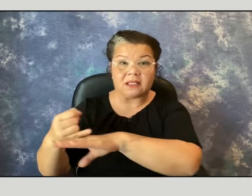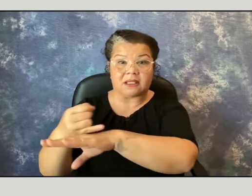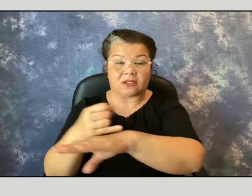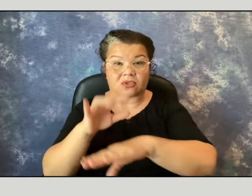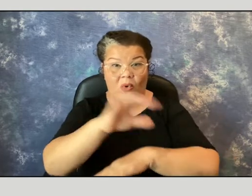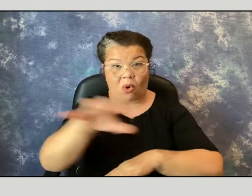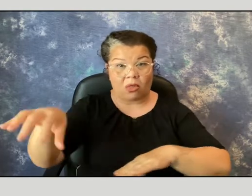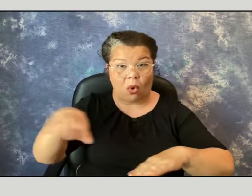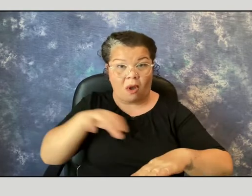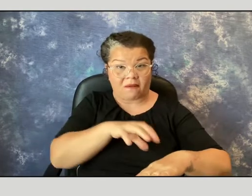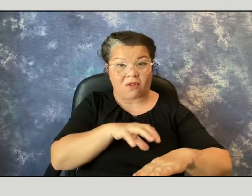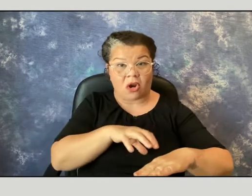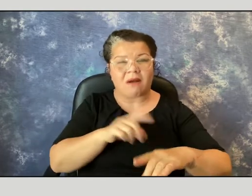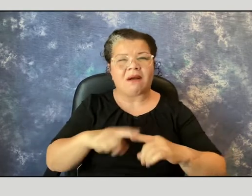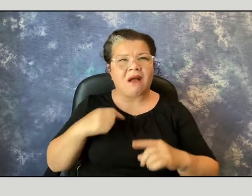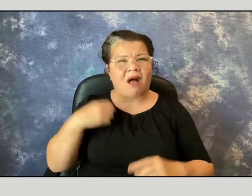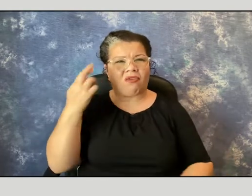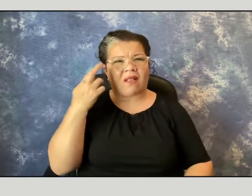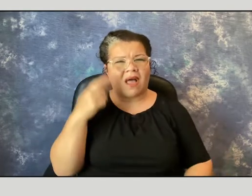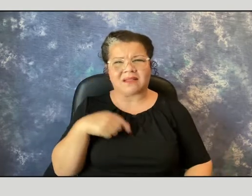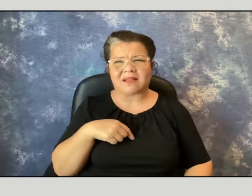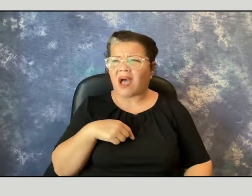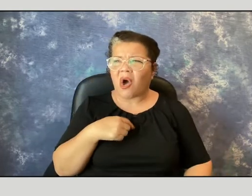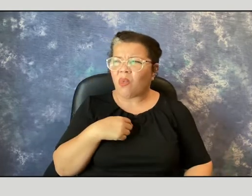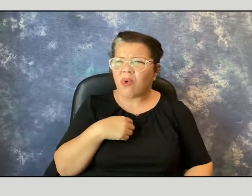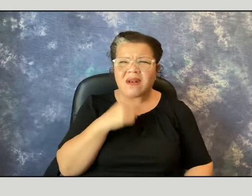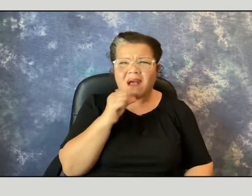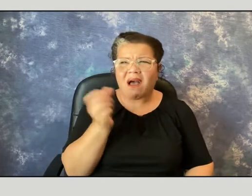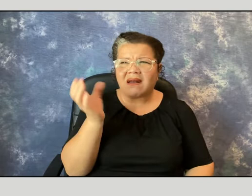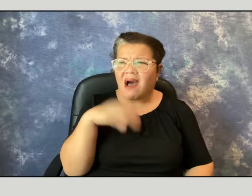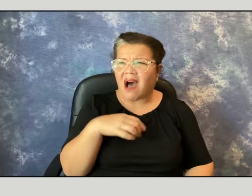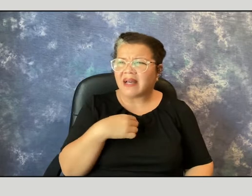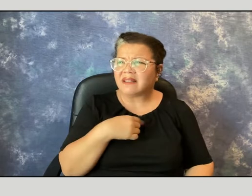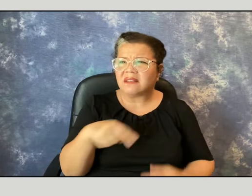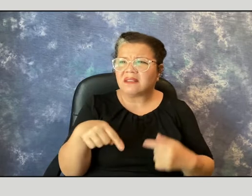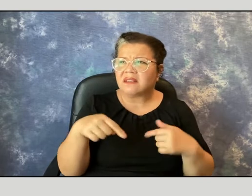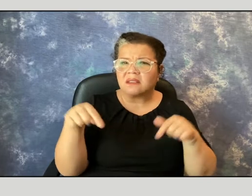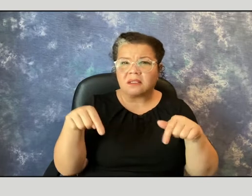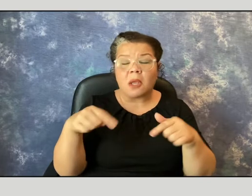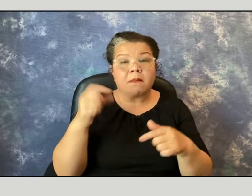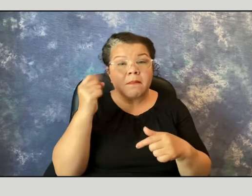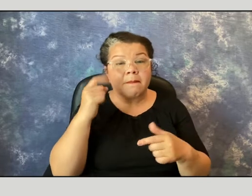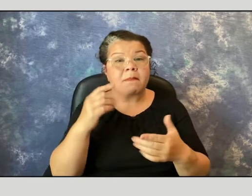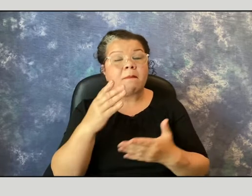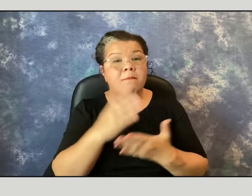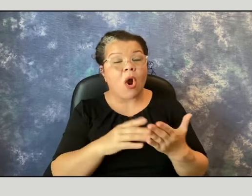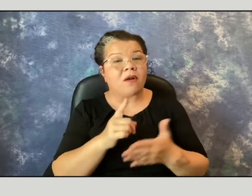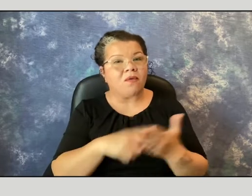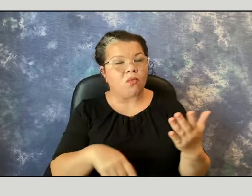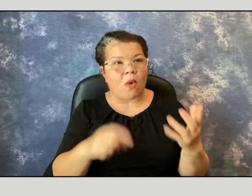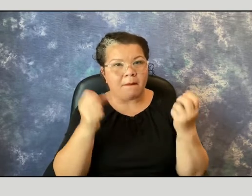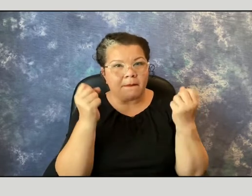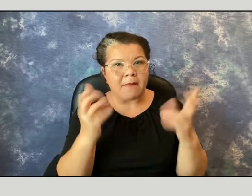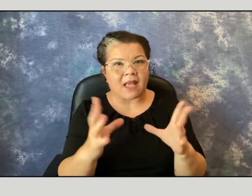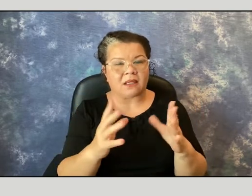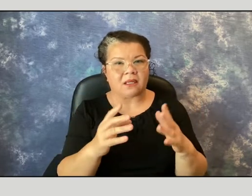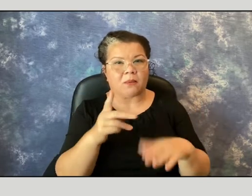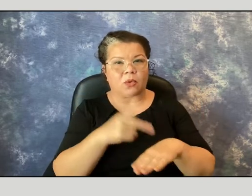oh, we're not this oddity, because I feel like part of what a lot of Puerto Ricans feel is a sense of shame about our political history,